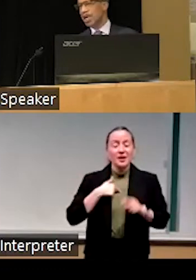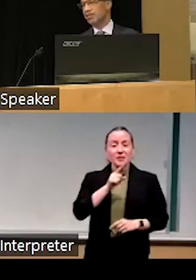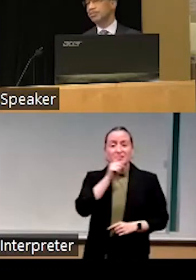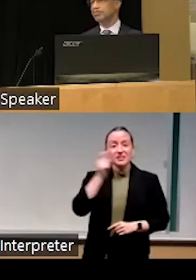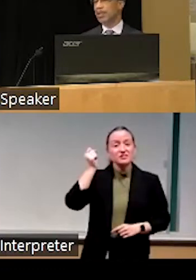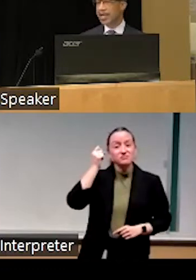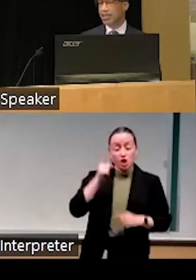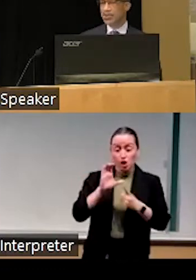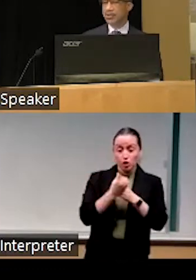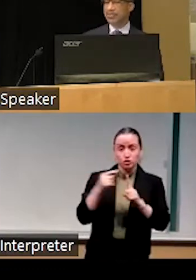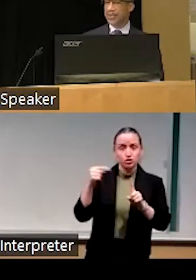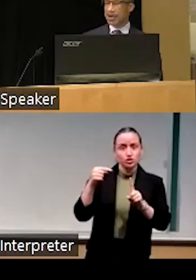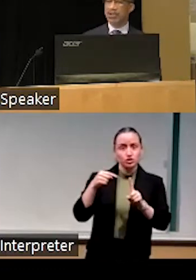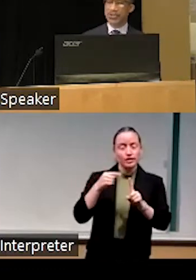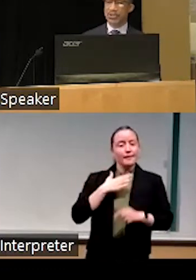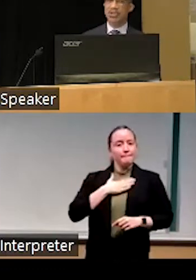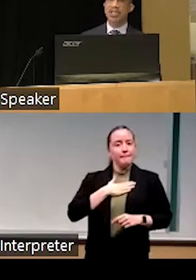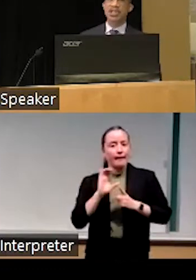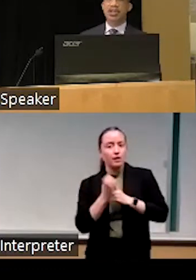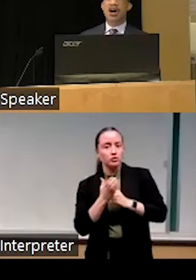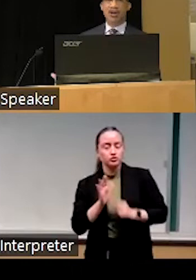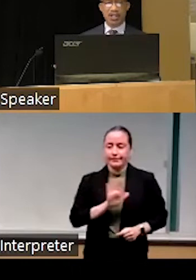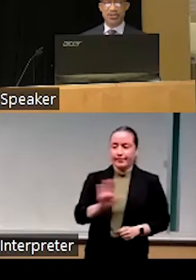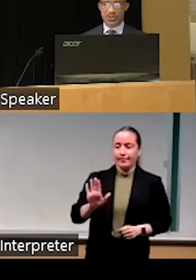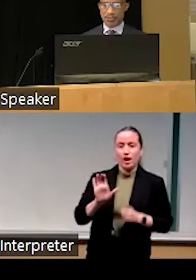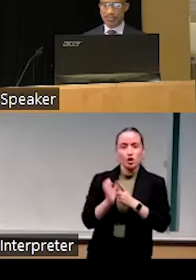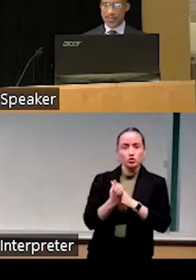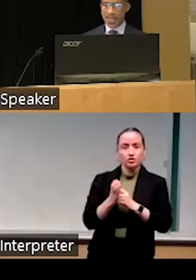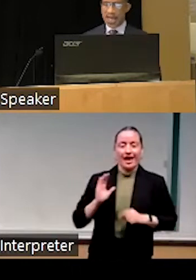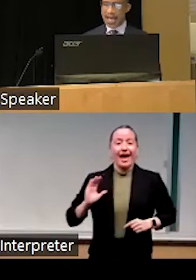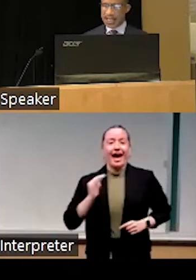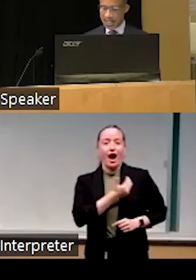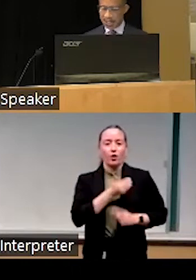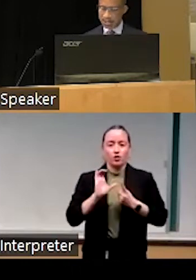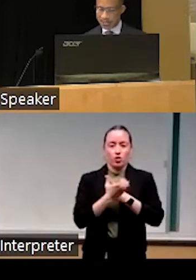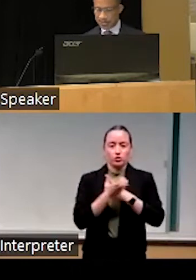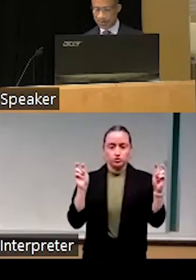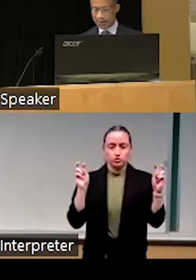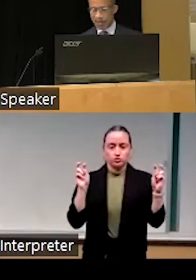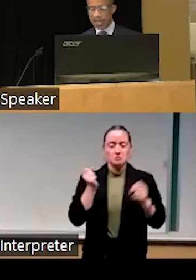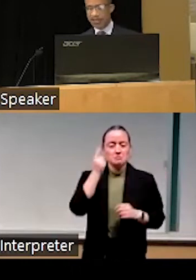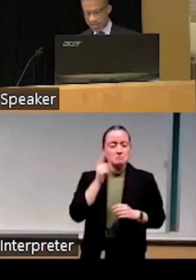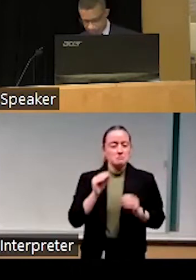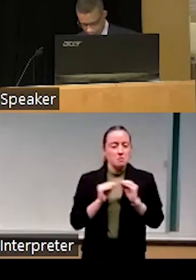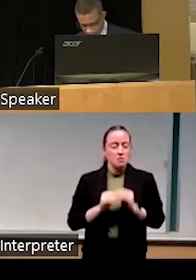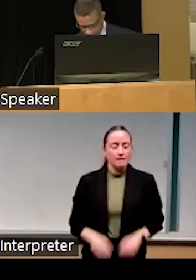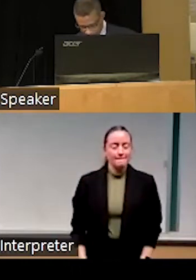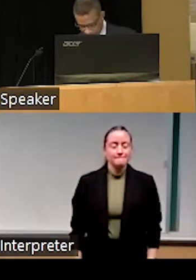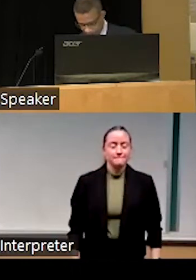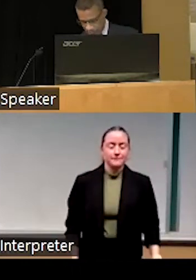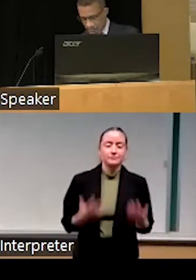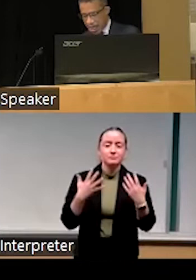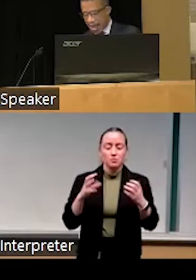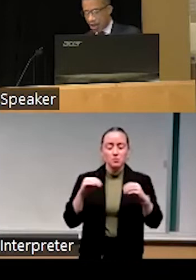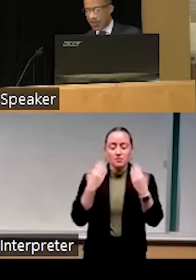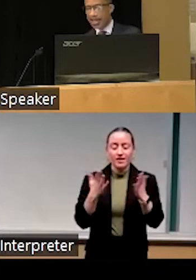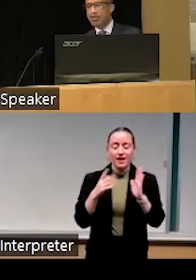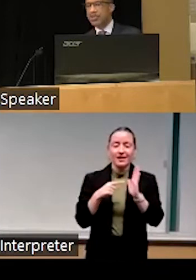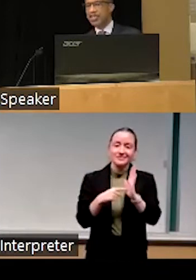all about my culture their culture our culture and I want to give the example of how that Community